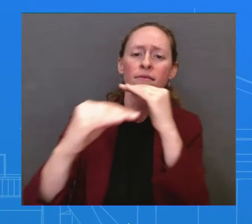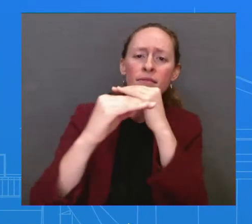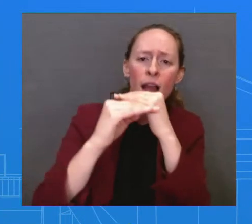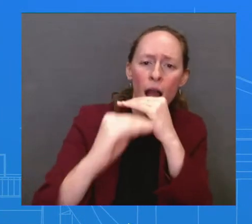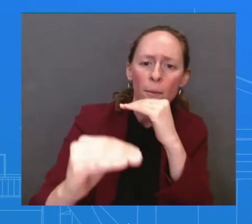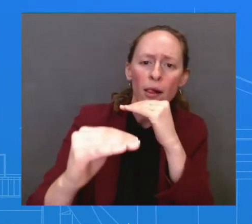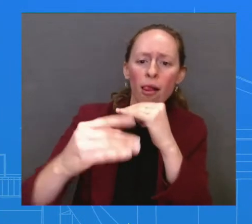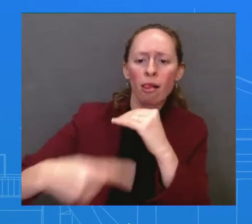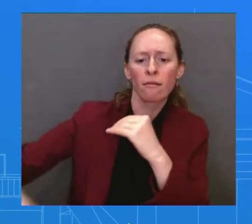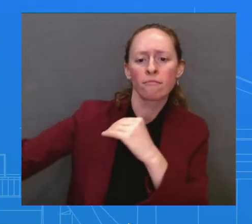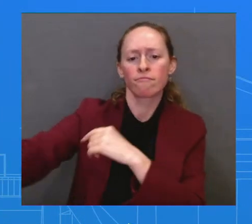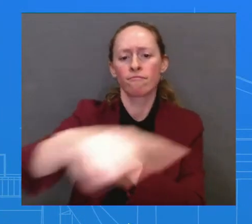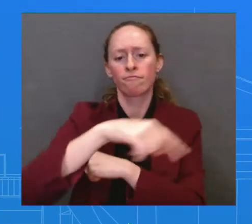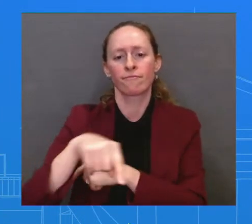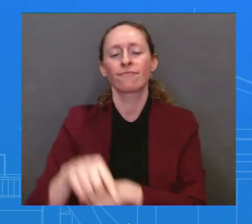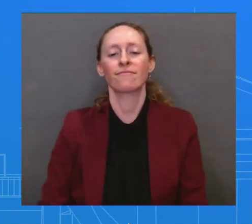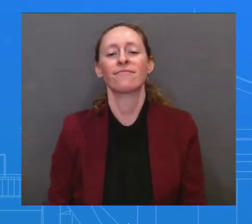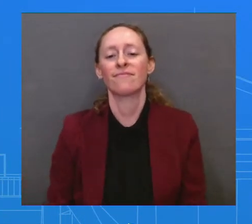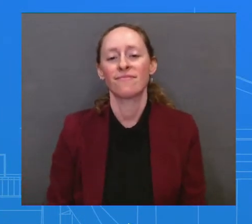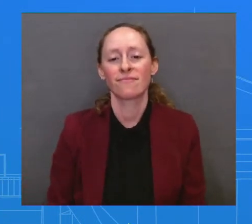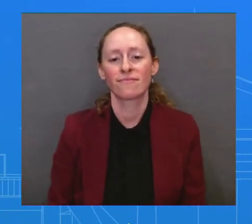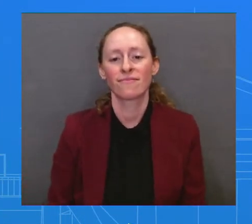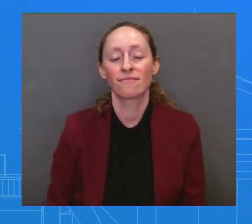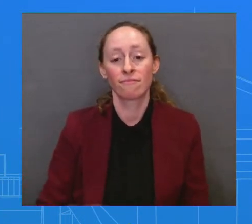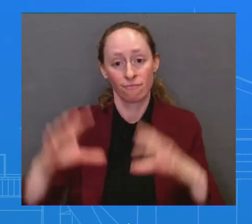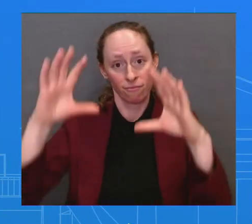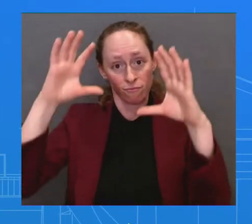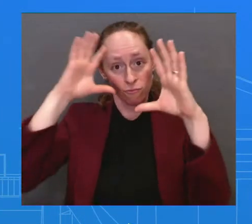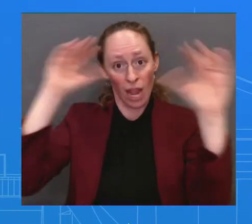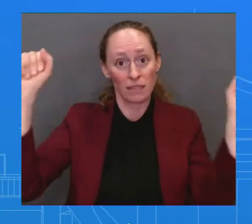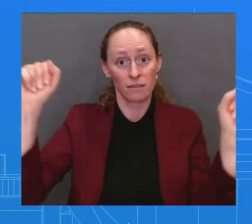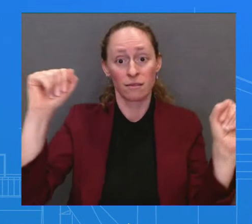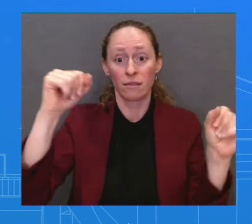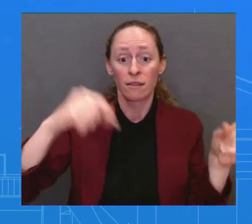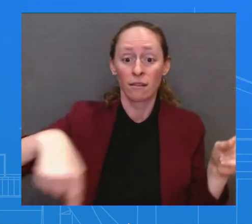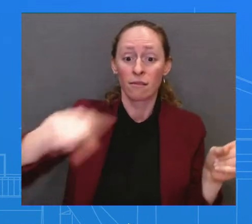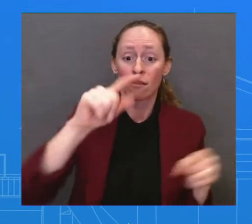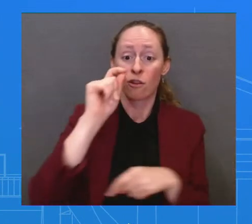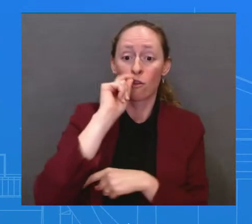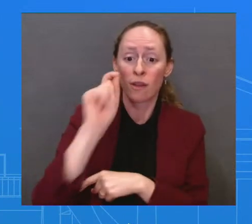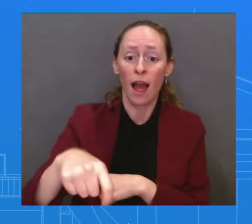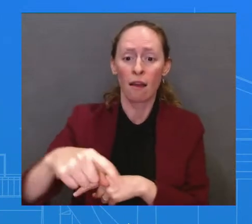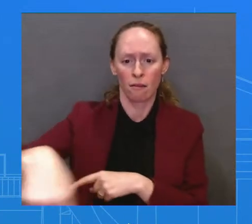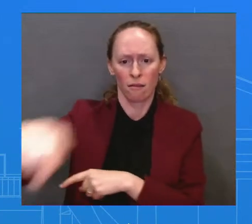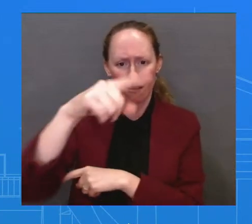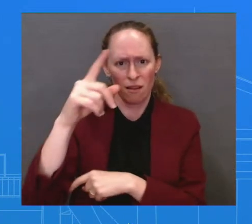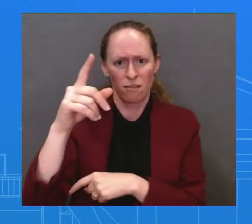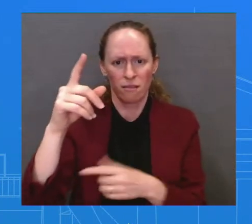as they bravely fight every day to defend their rights and their sovereign territory from a brutal Russian invasion.